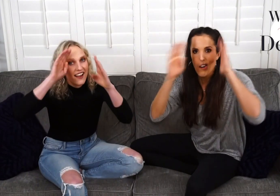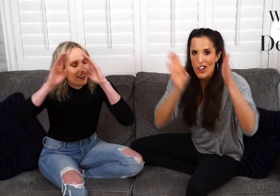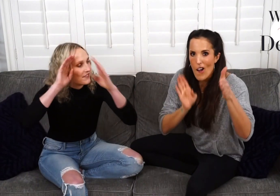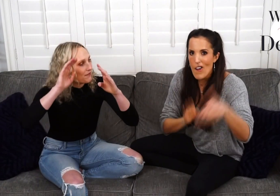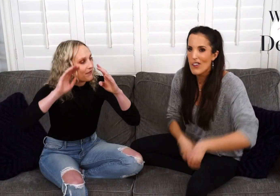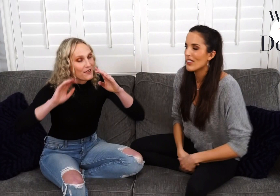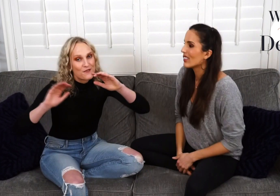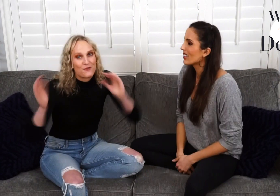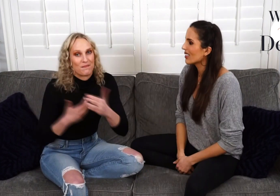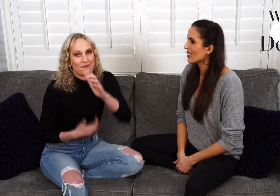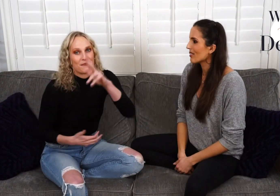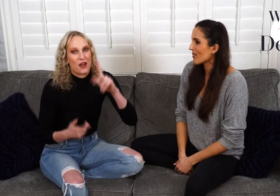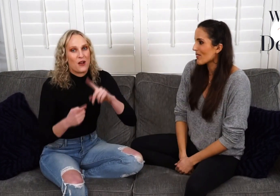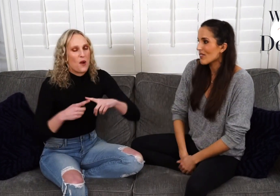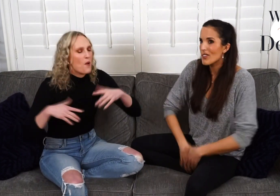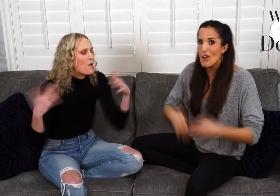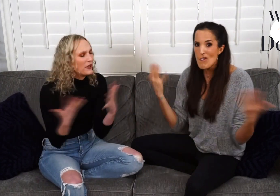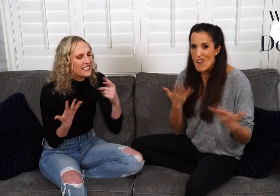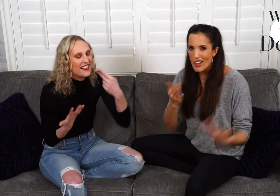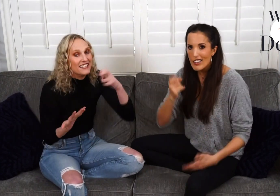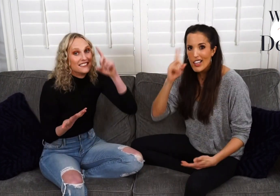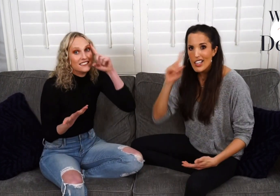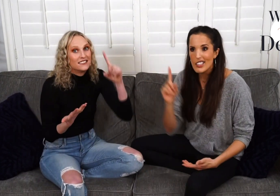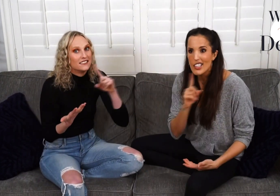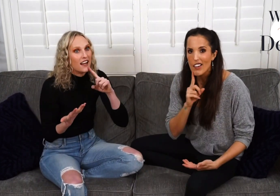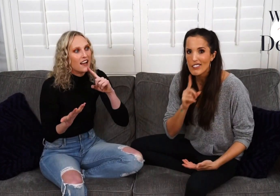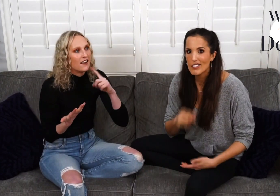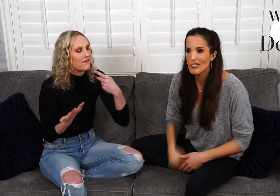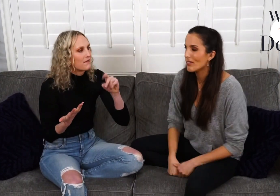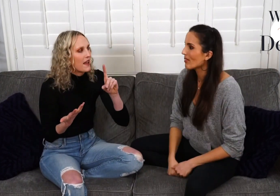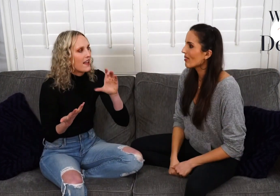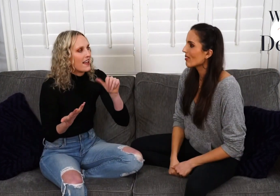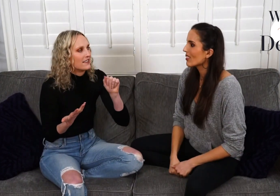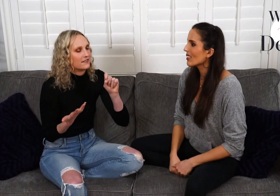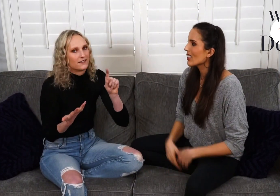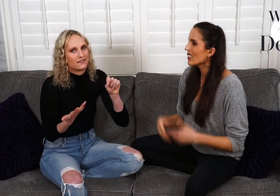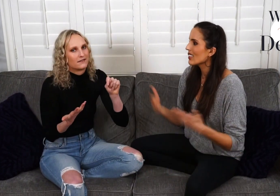Hello! -Hello! Welcome back to, “What the Deaf?!” Podcast.